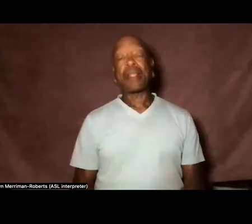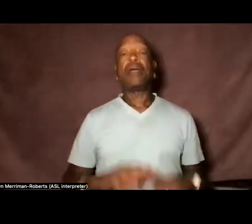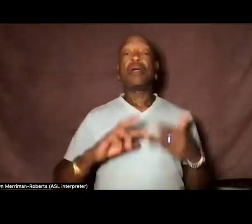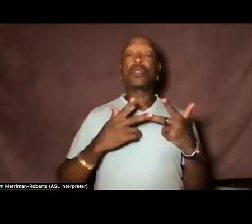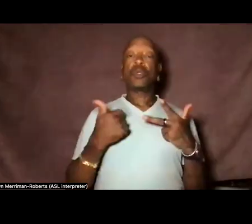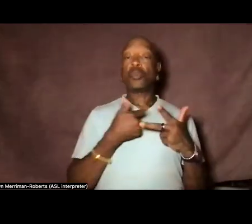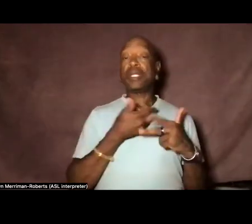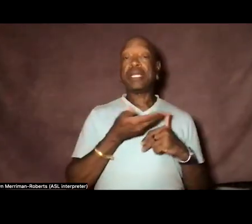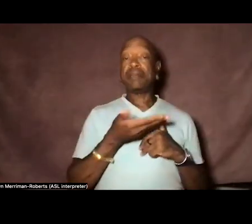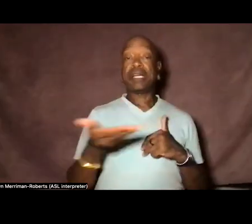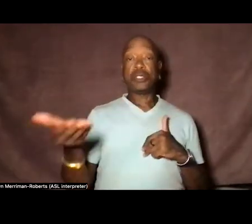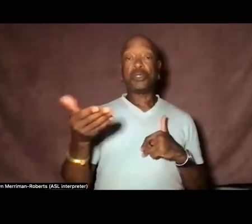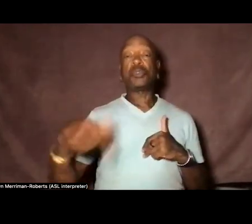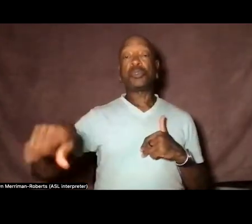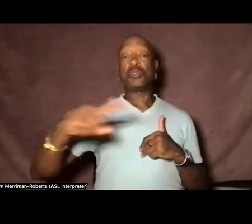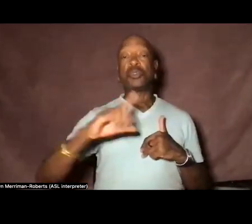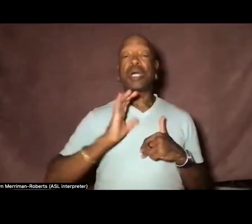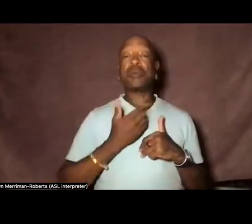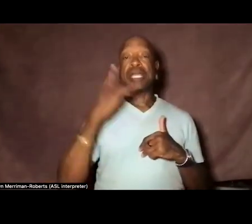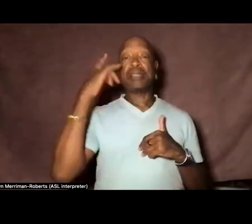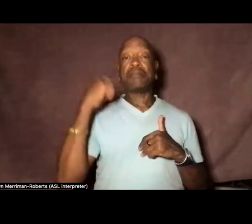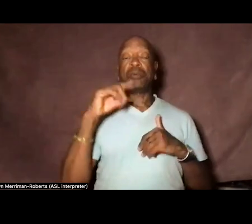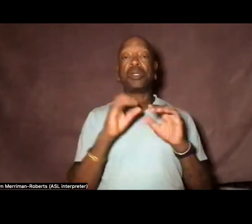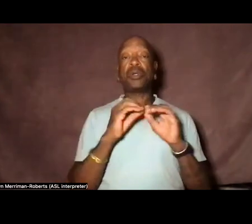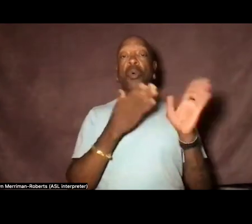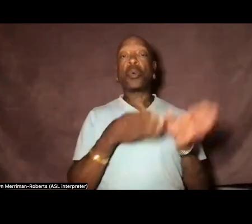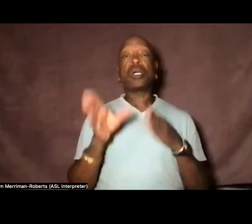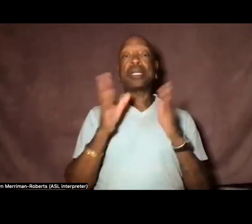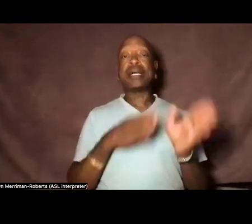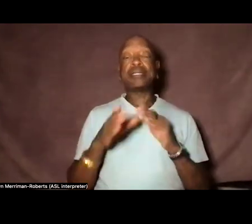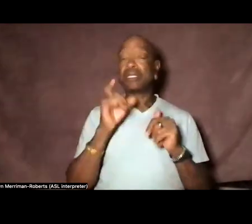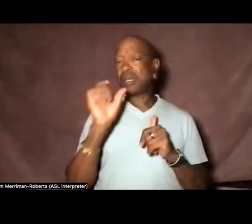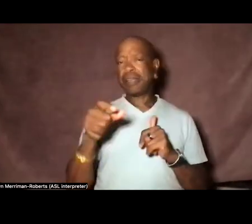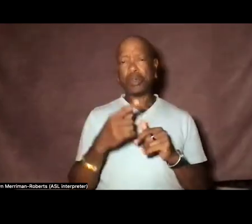you to plug into our California organizing though you don't have to be in California